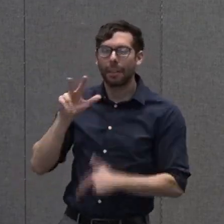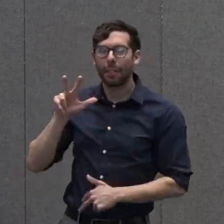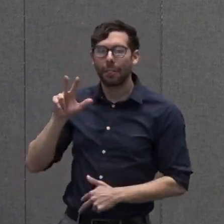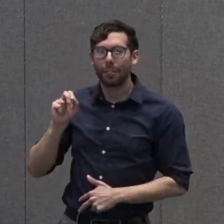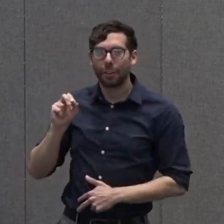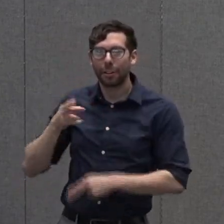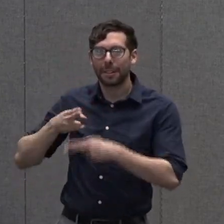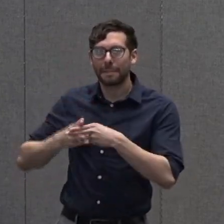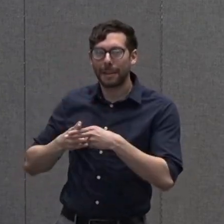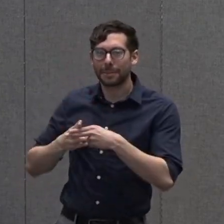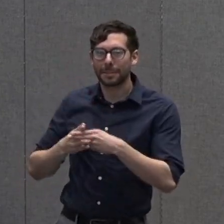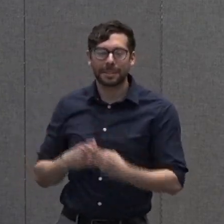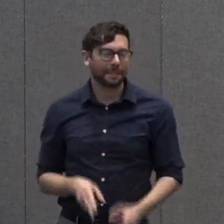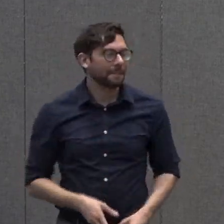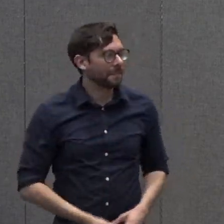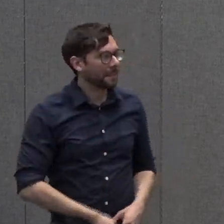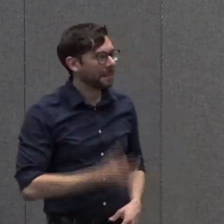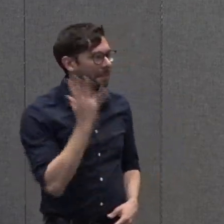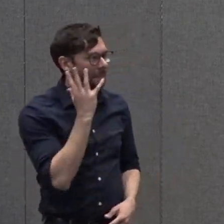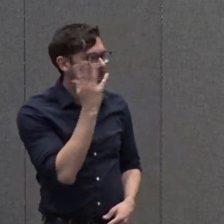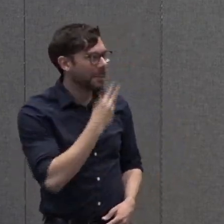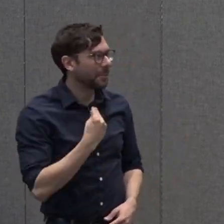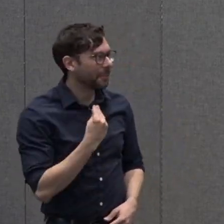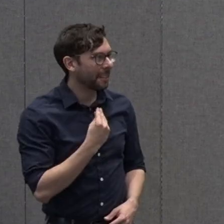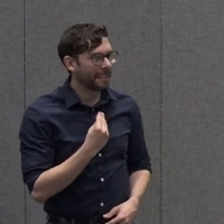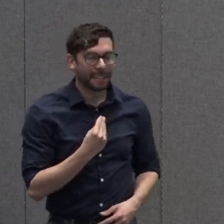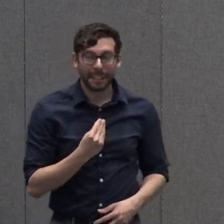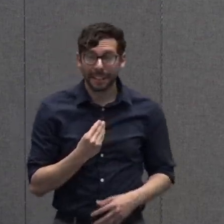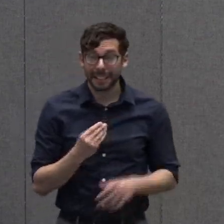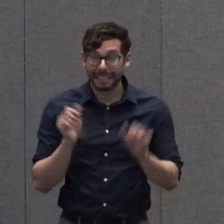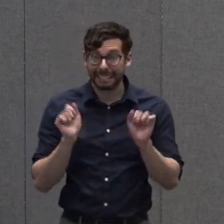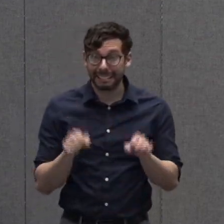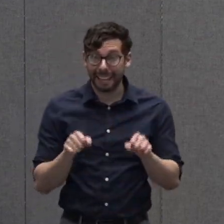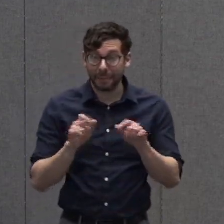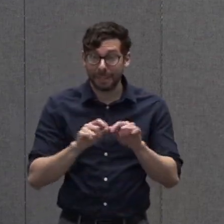How close can we zoom in on that face? Now, we can probably get pretty close on this face,